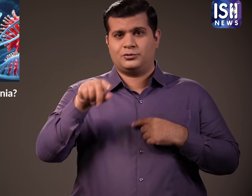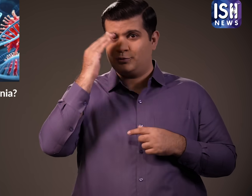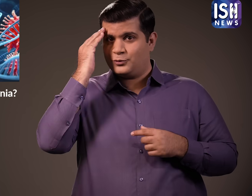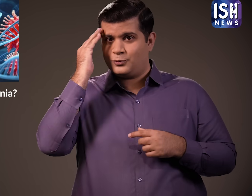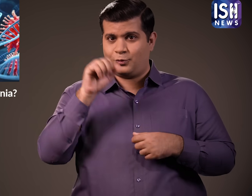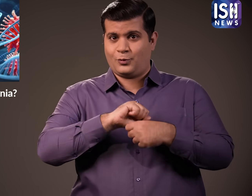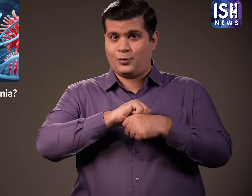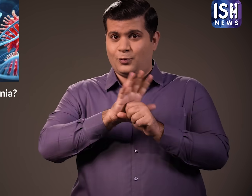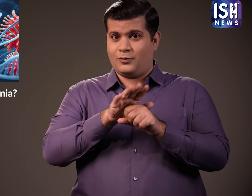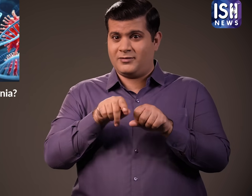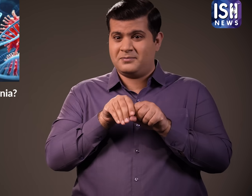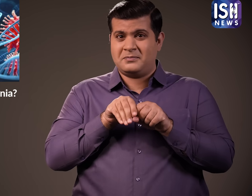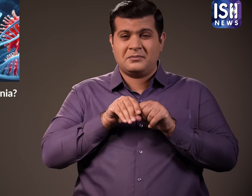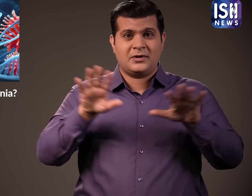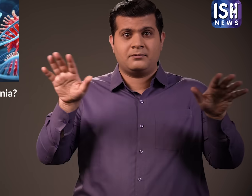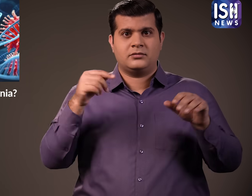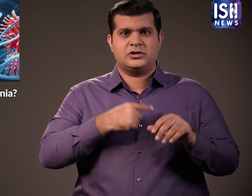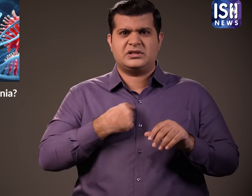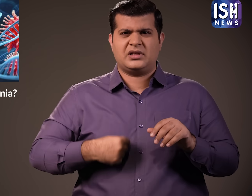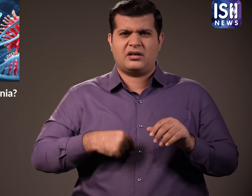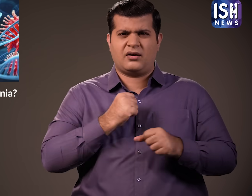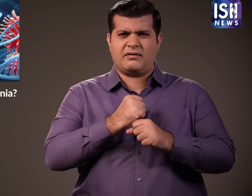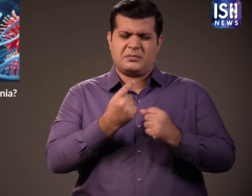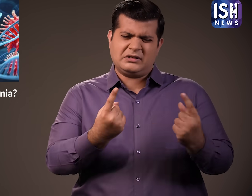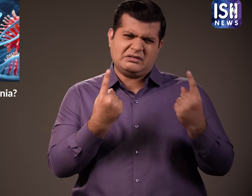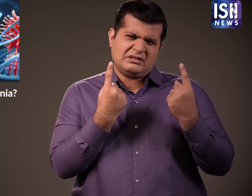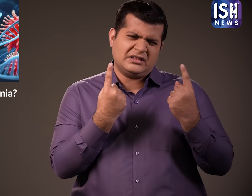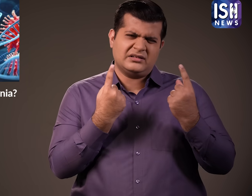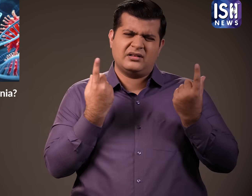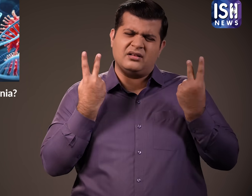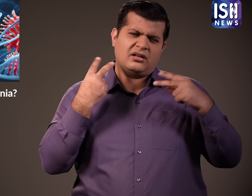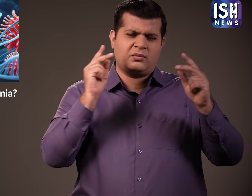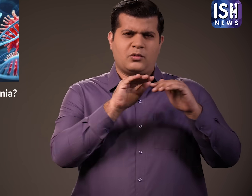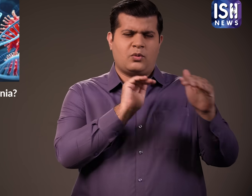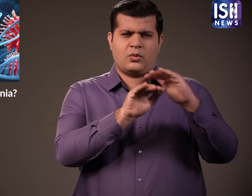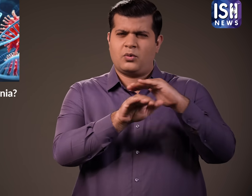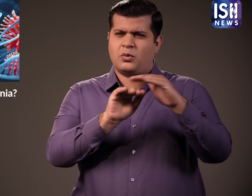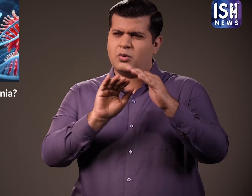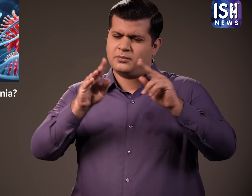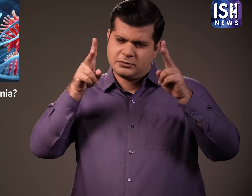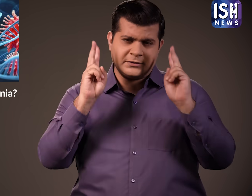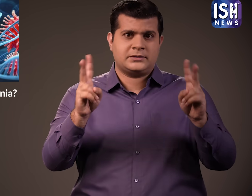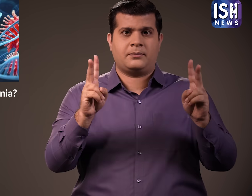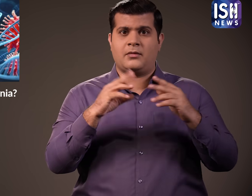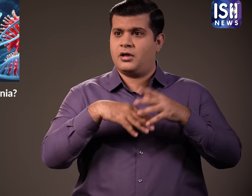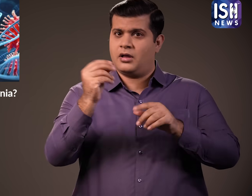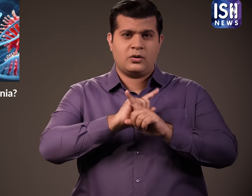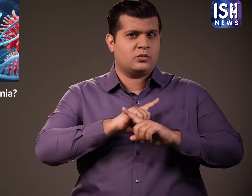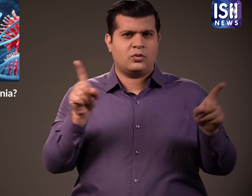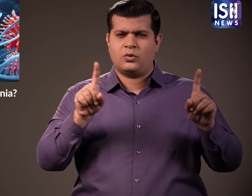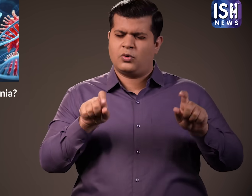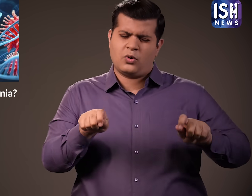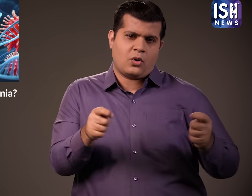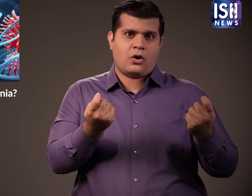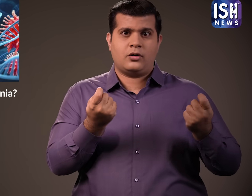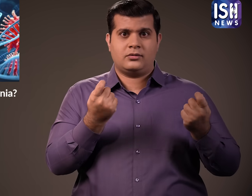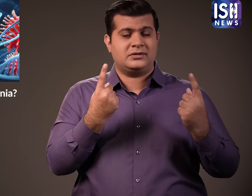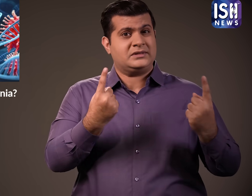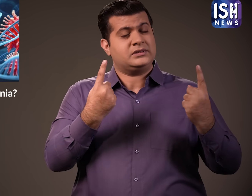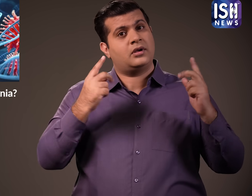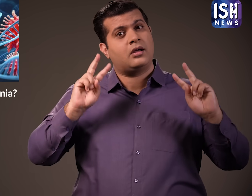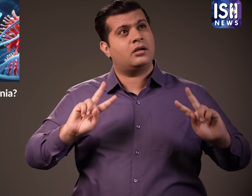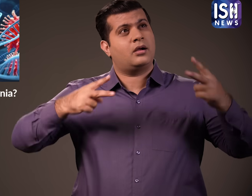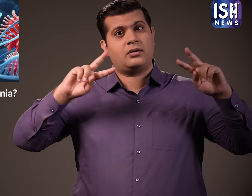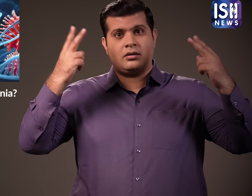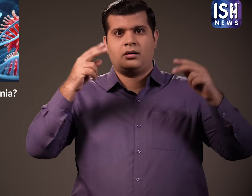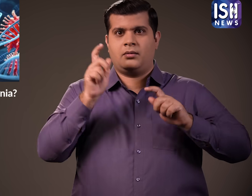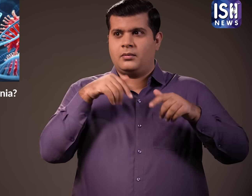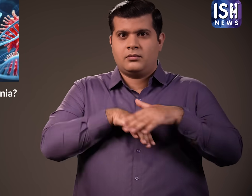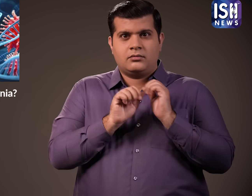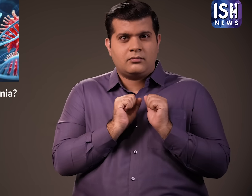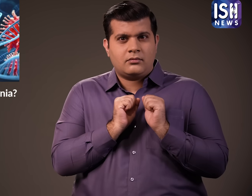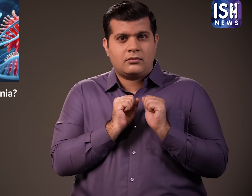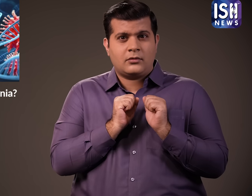China implemented one of the most severe lockdowns. It was so strict that people were not allowed outside their homes.